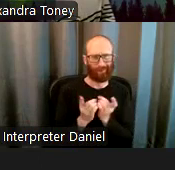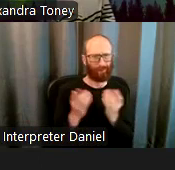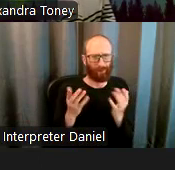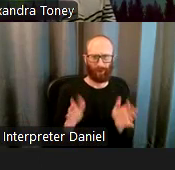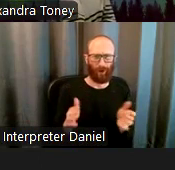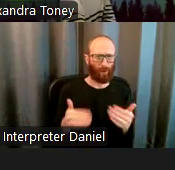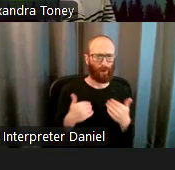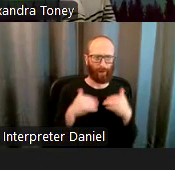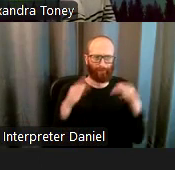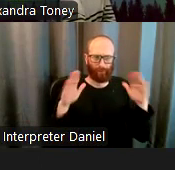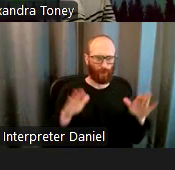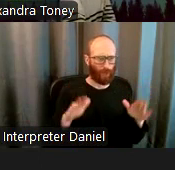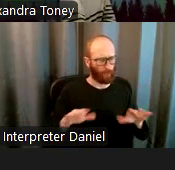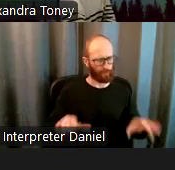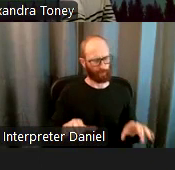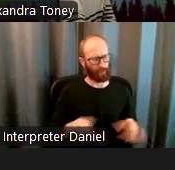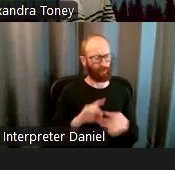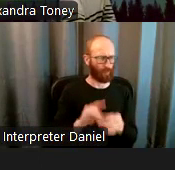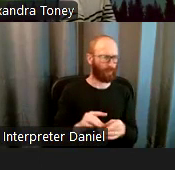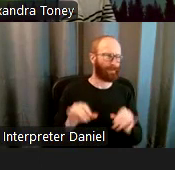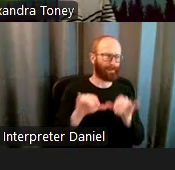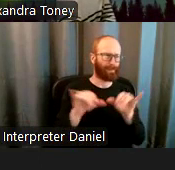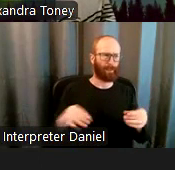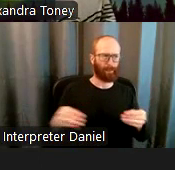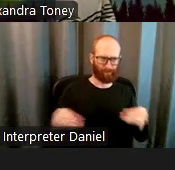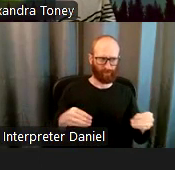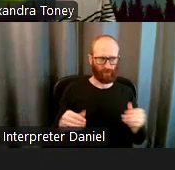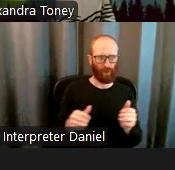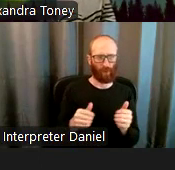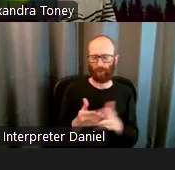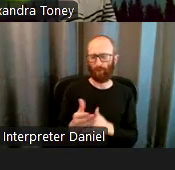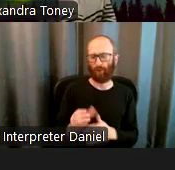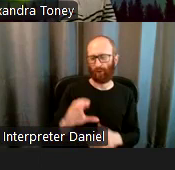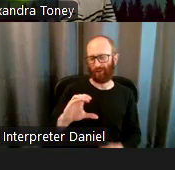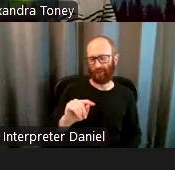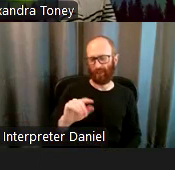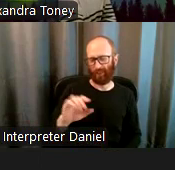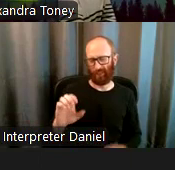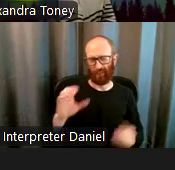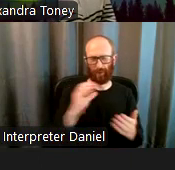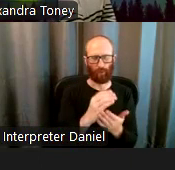systemic flexibility through CTE course equivalencies. I often think of these as